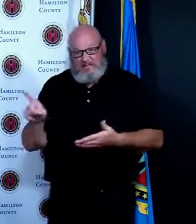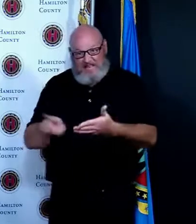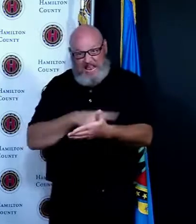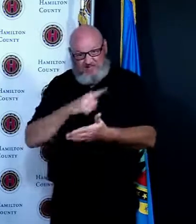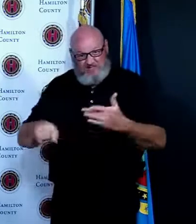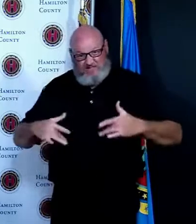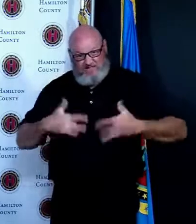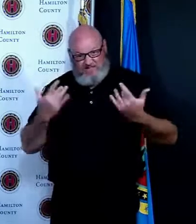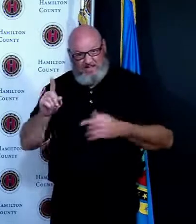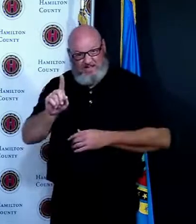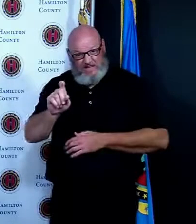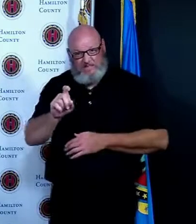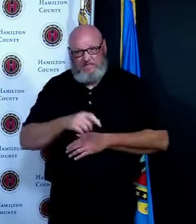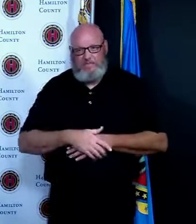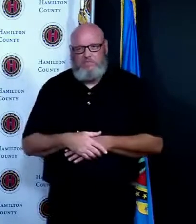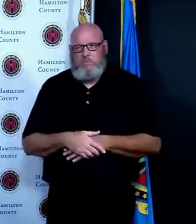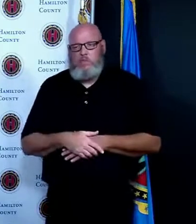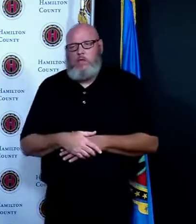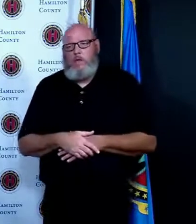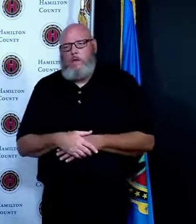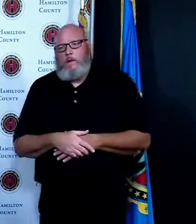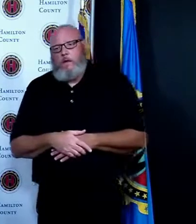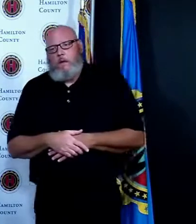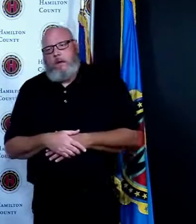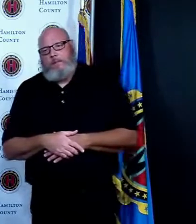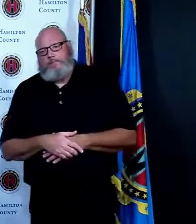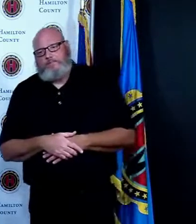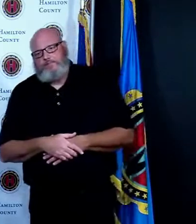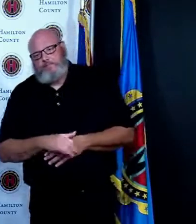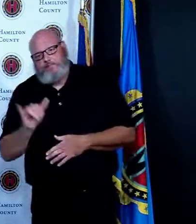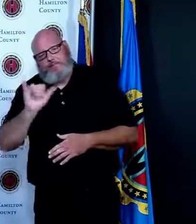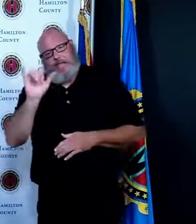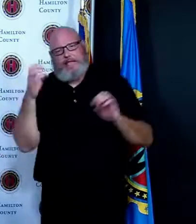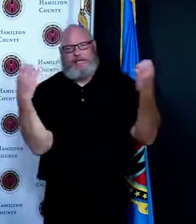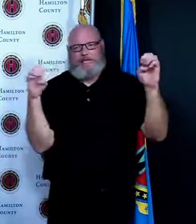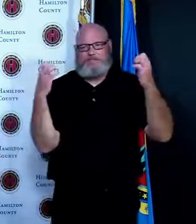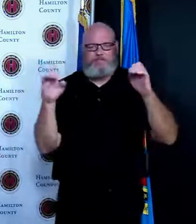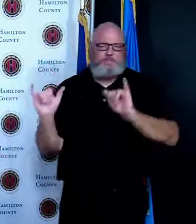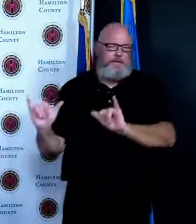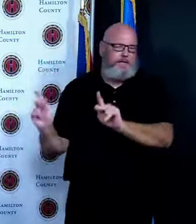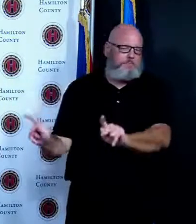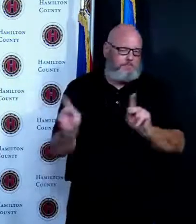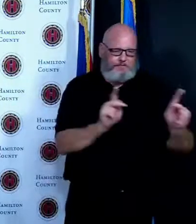some other earlier spring holidays Covid is still here there's no vaccine you know if you feel like